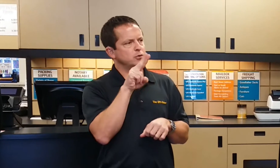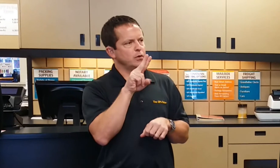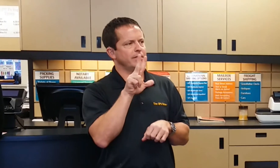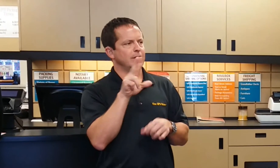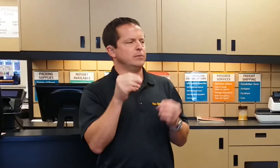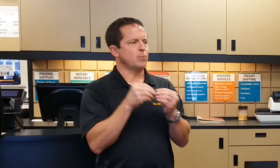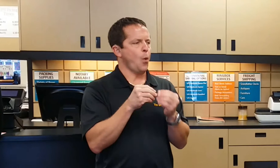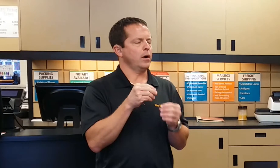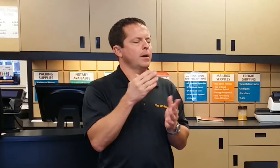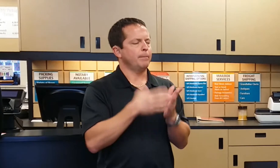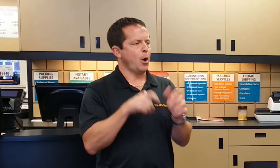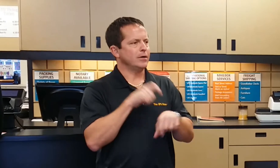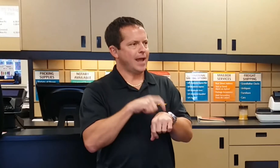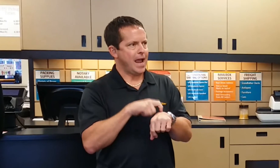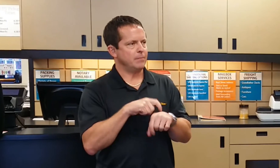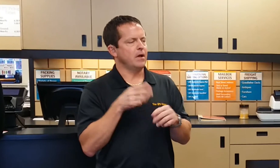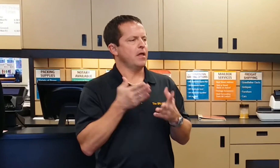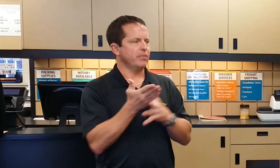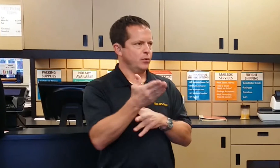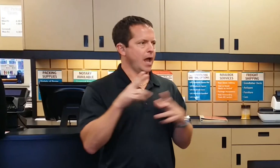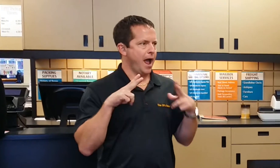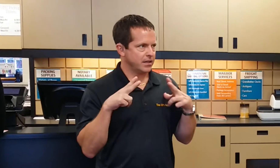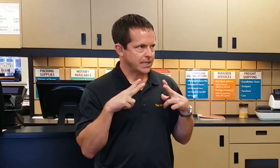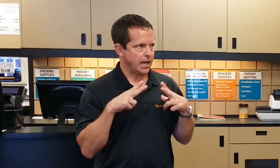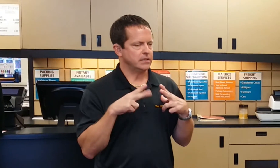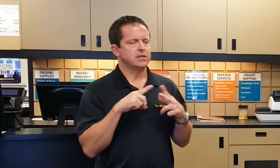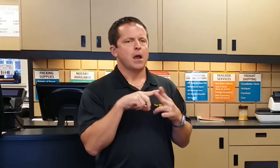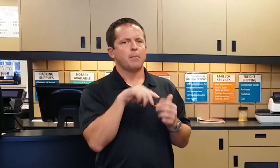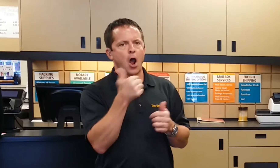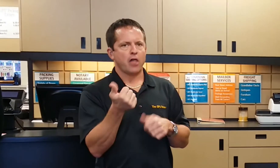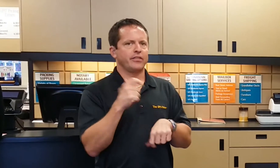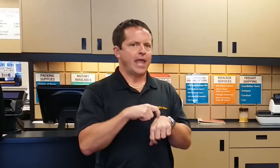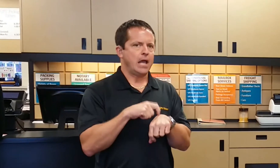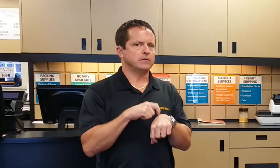Normally, I hire two or three more part-time employees during the holidays.